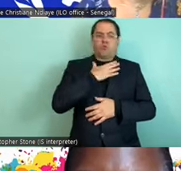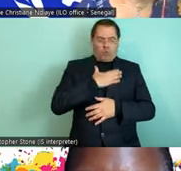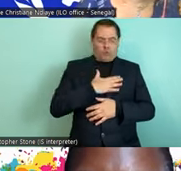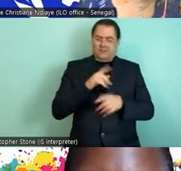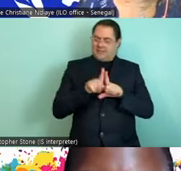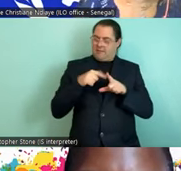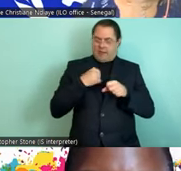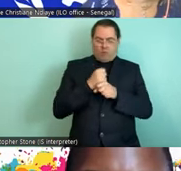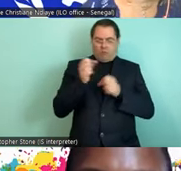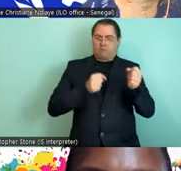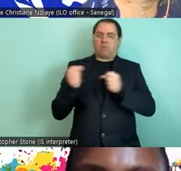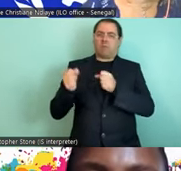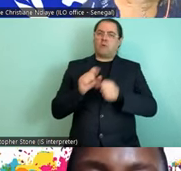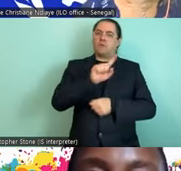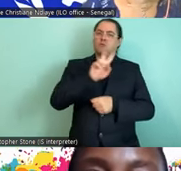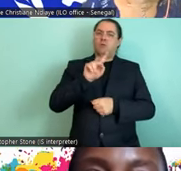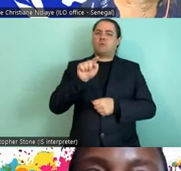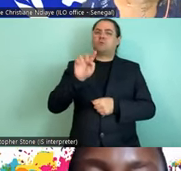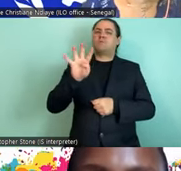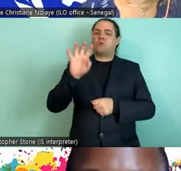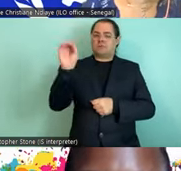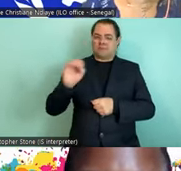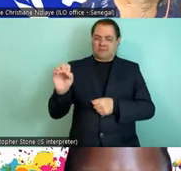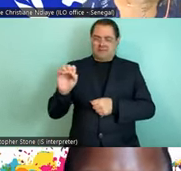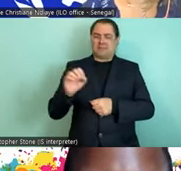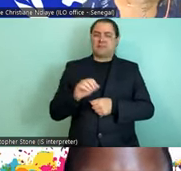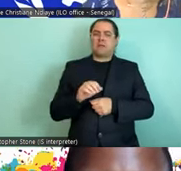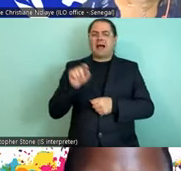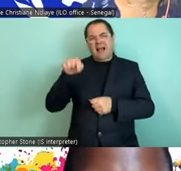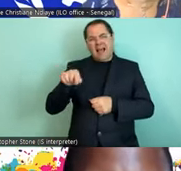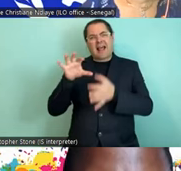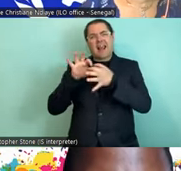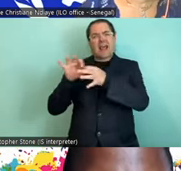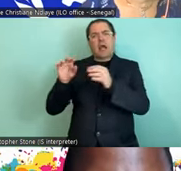of light for the world cemented our commitment 10:36:33 to providing opportunities for people